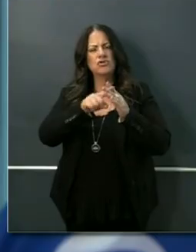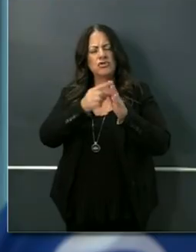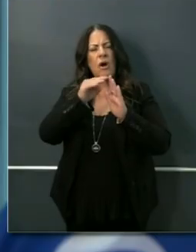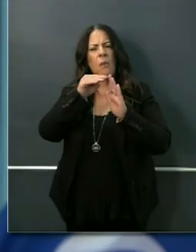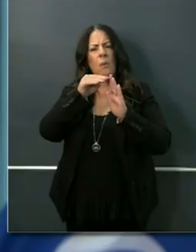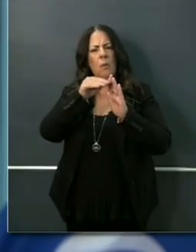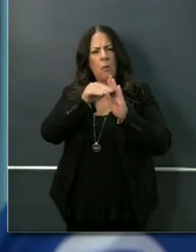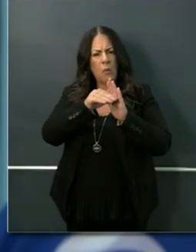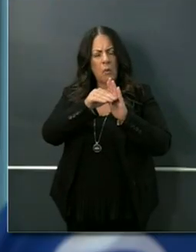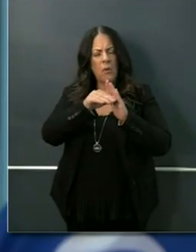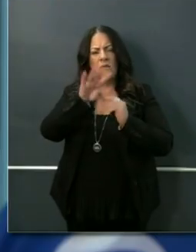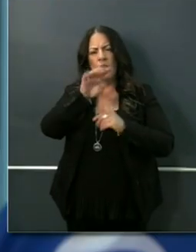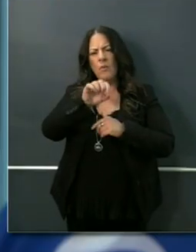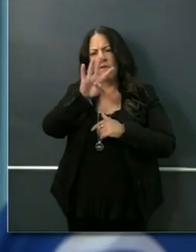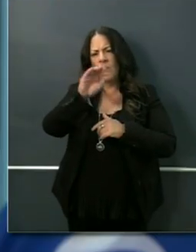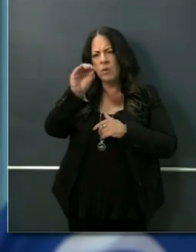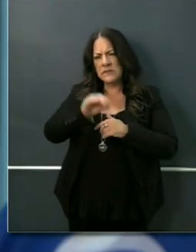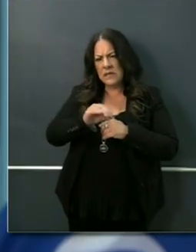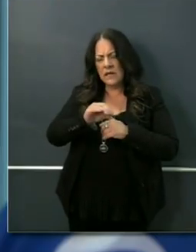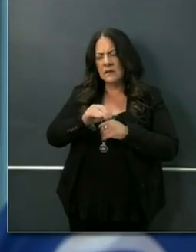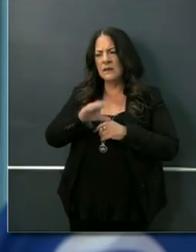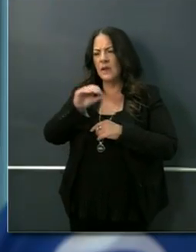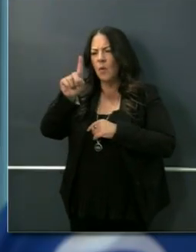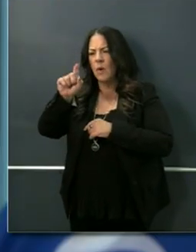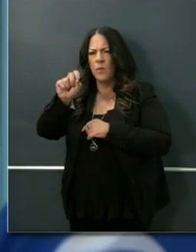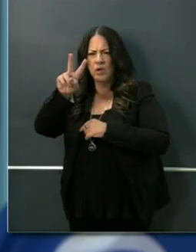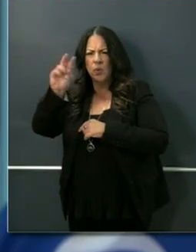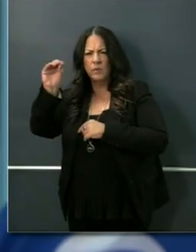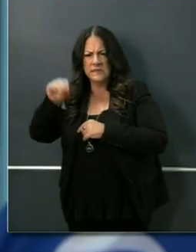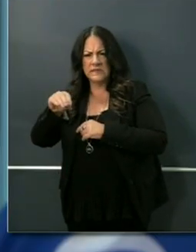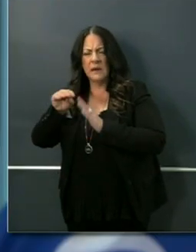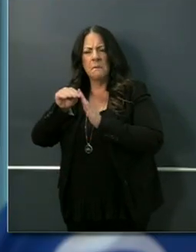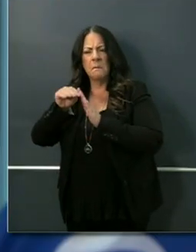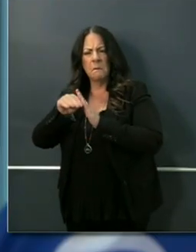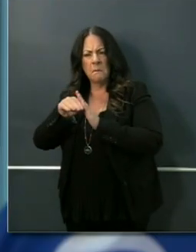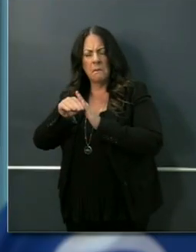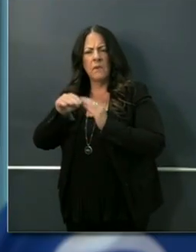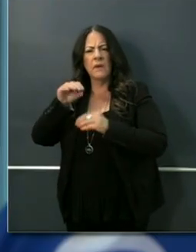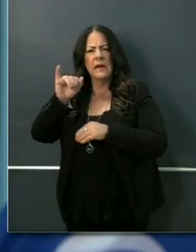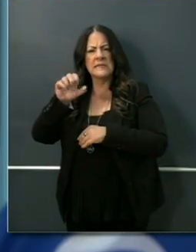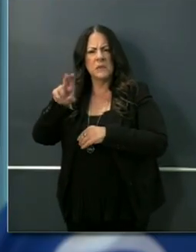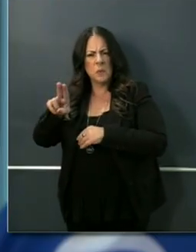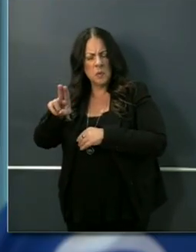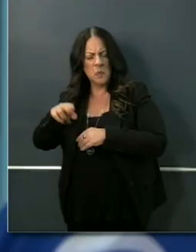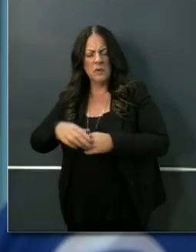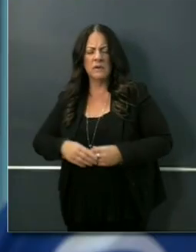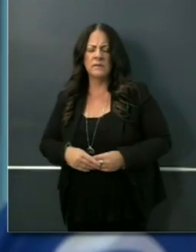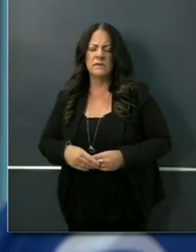OF HOSPITALIZATIONS AND ICUS DECLINED TOGETHER. THIS HAPPENED AGAIN TODAY.